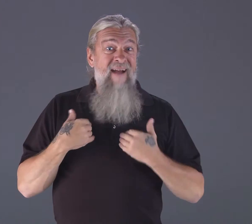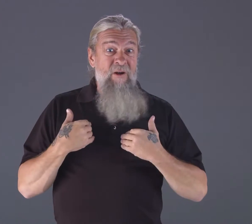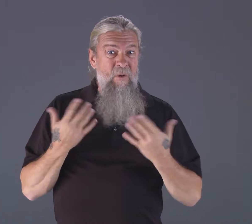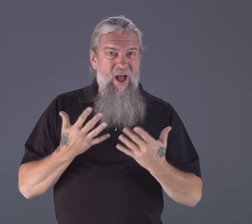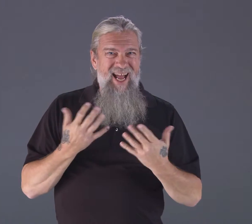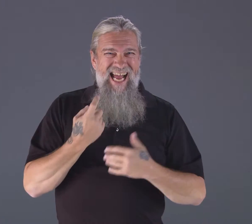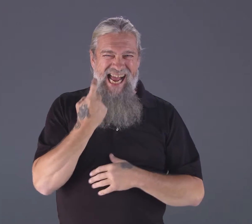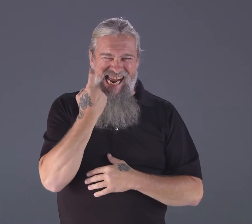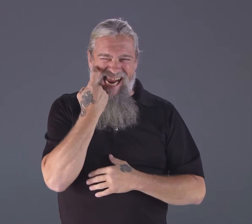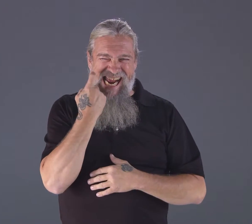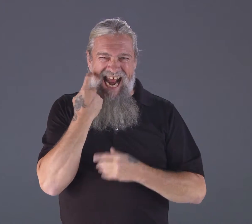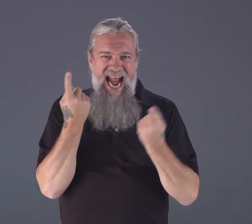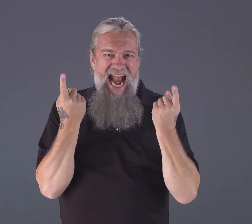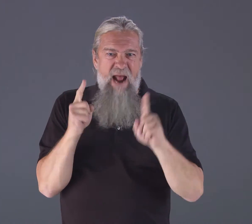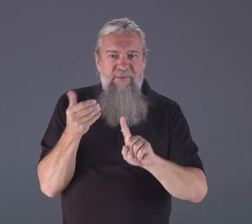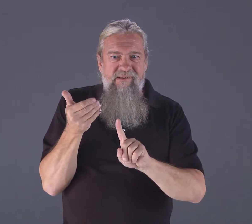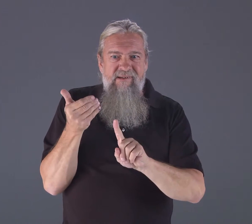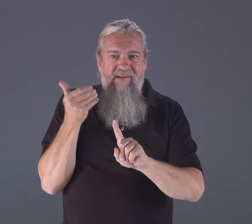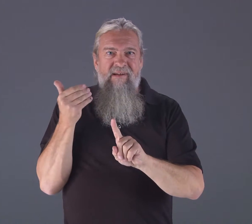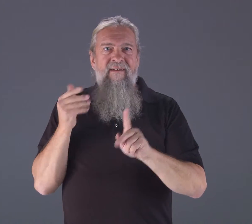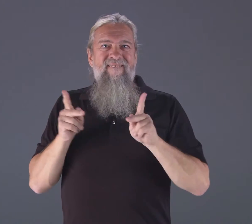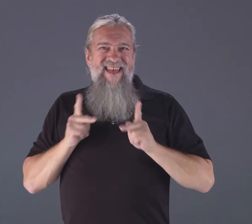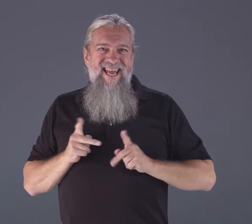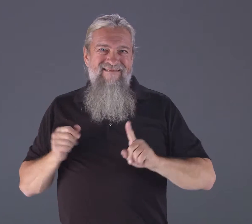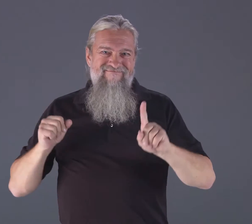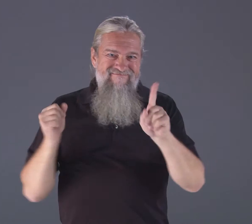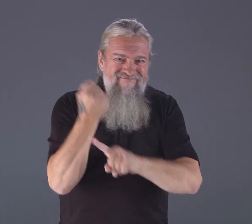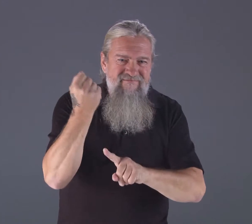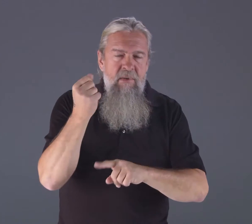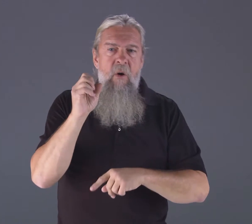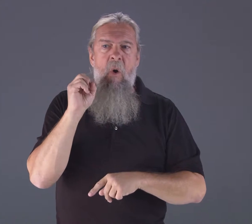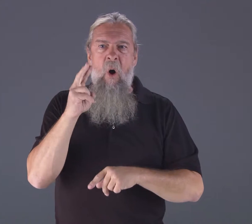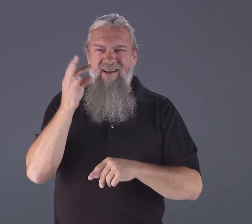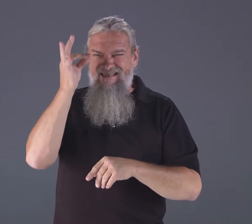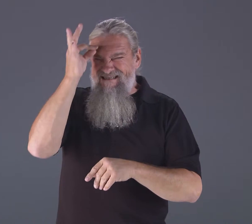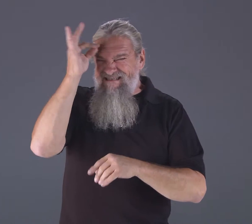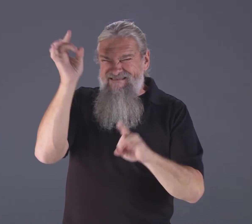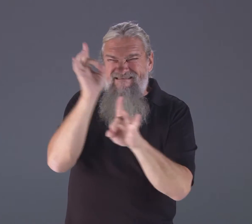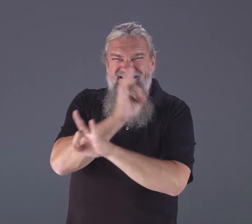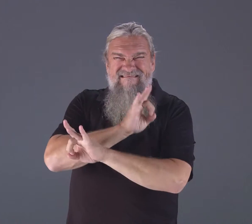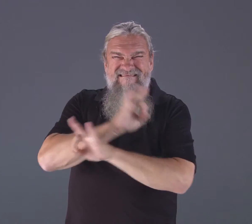There must be recent physical abuse or threats of harm to get a civil protection order.